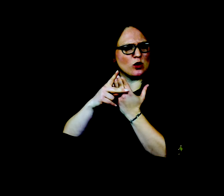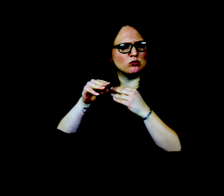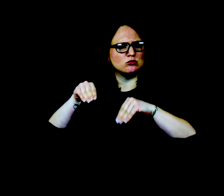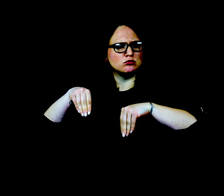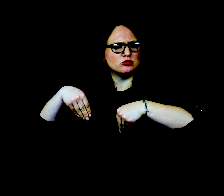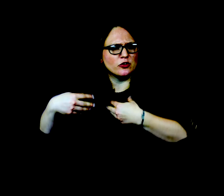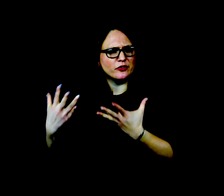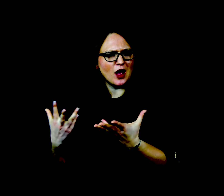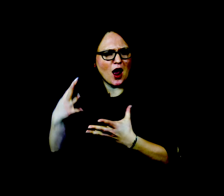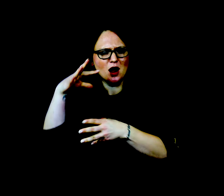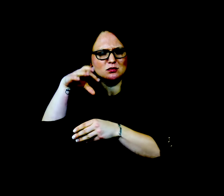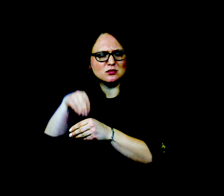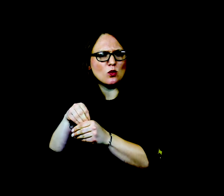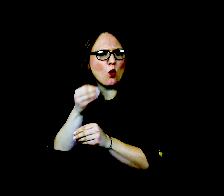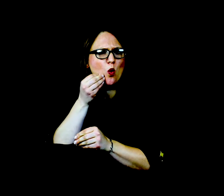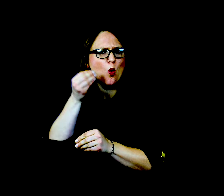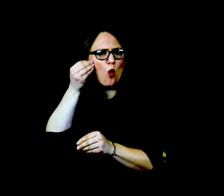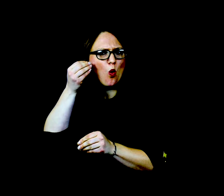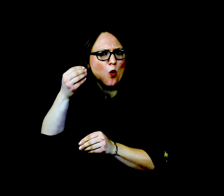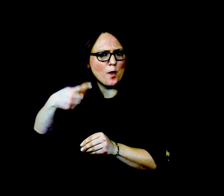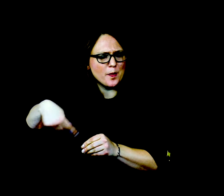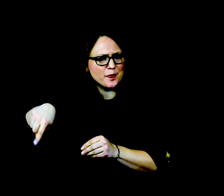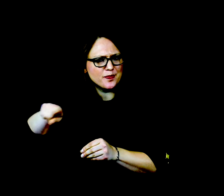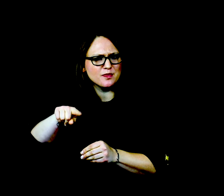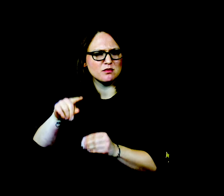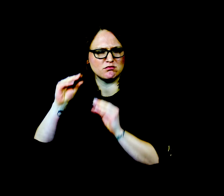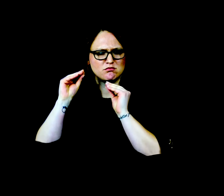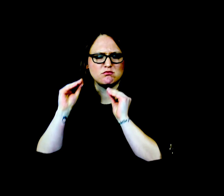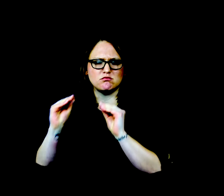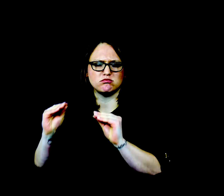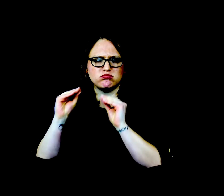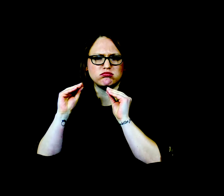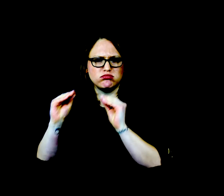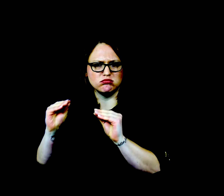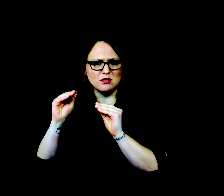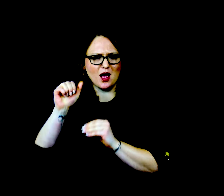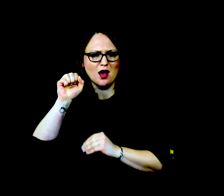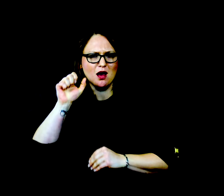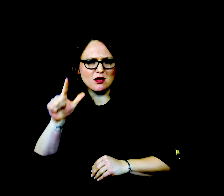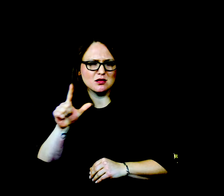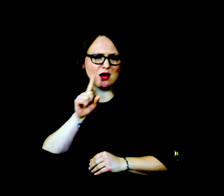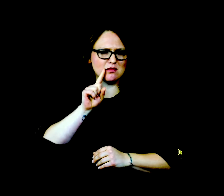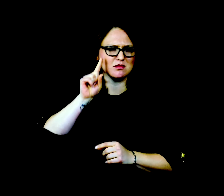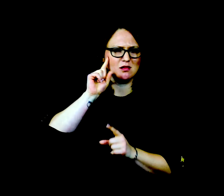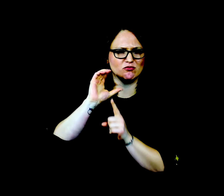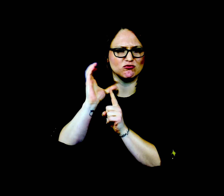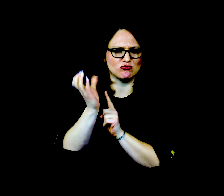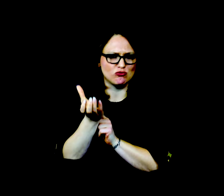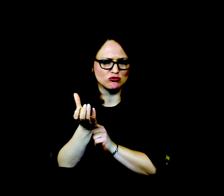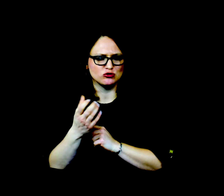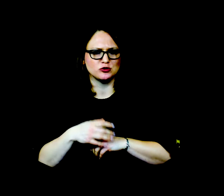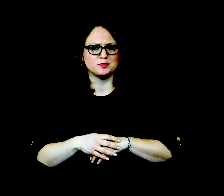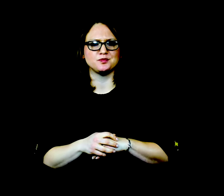session law to provide in-home American Sign Language and Deaf Culture instruction.